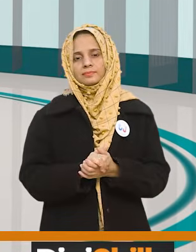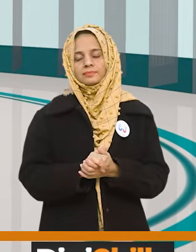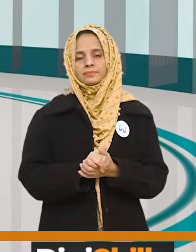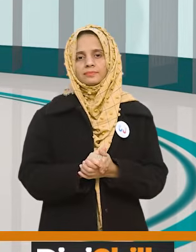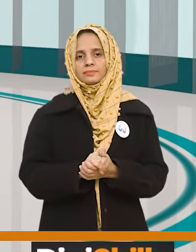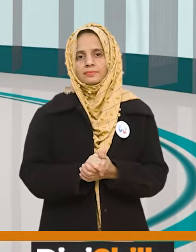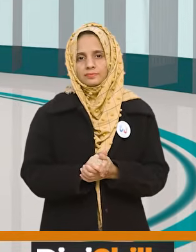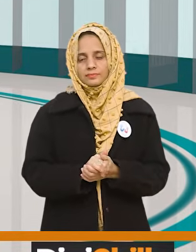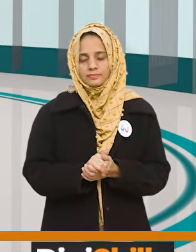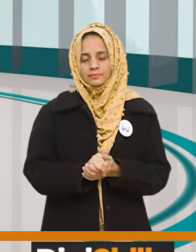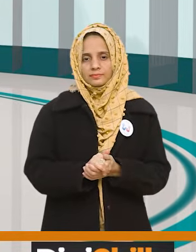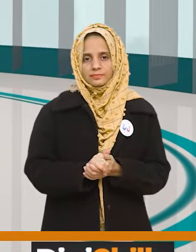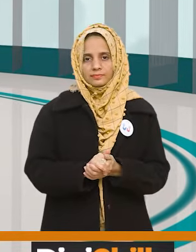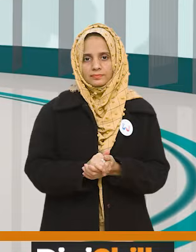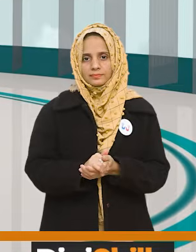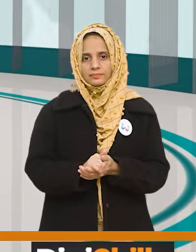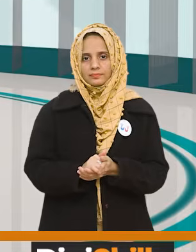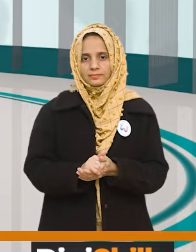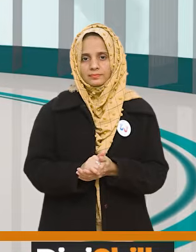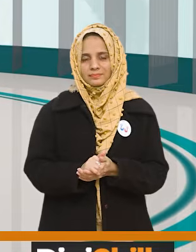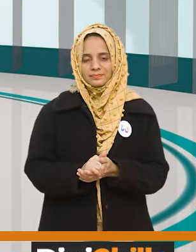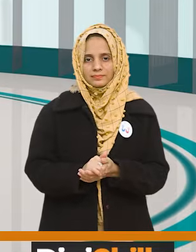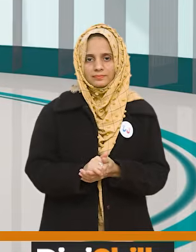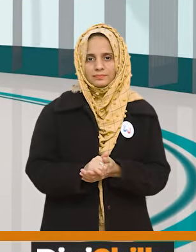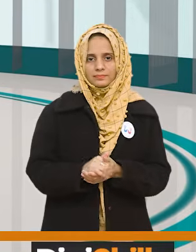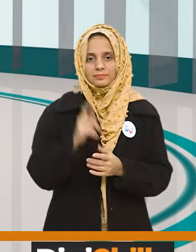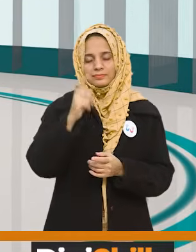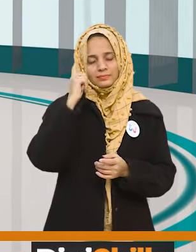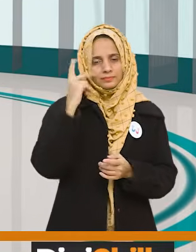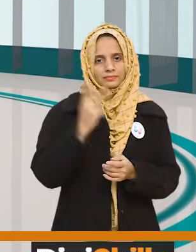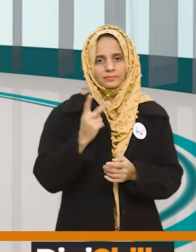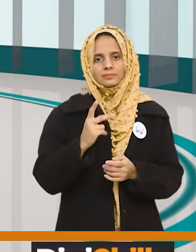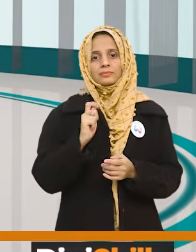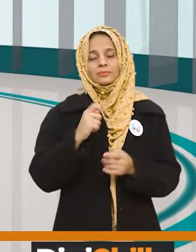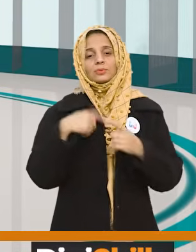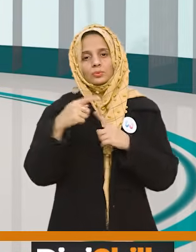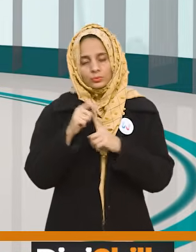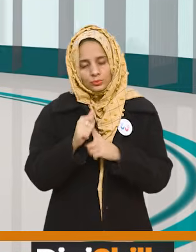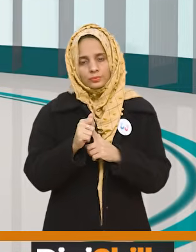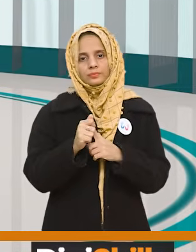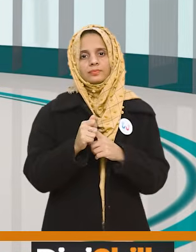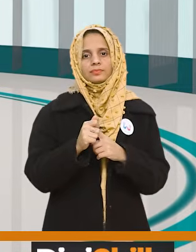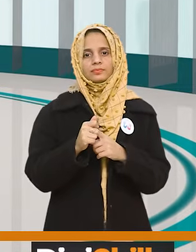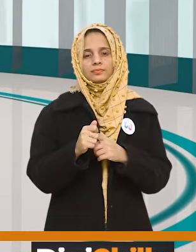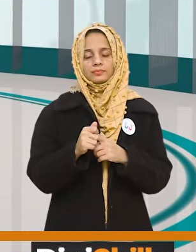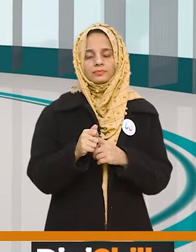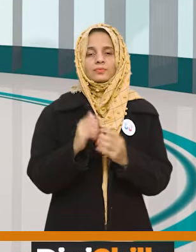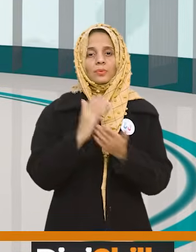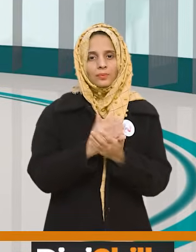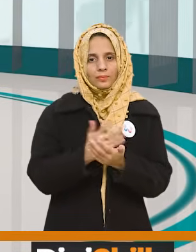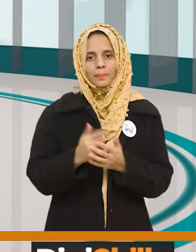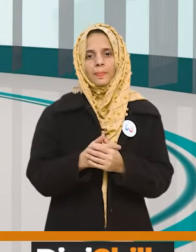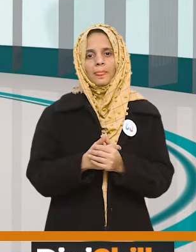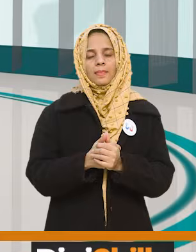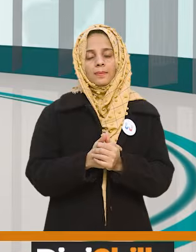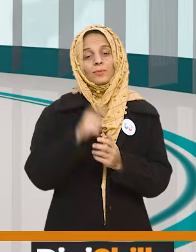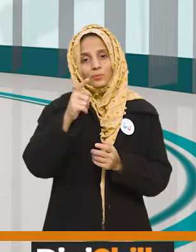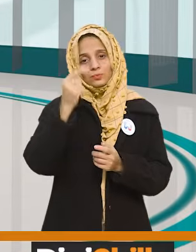The burden of the proof in a freelance marketplace, in case of any issues or problems,